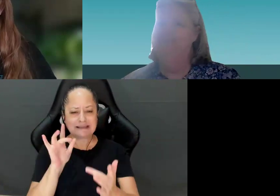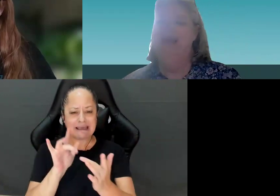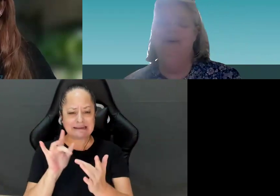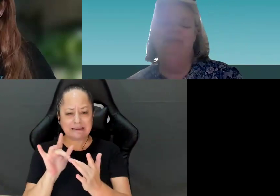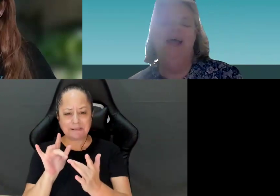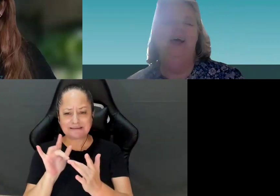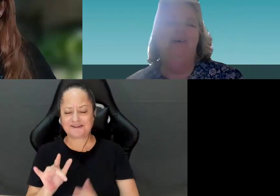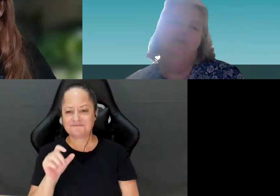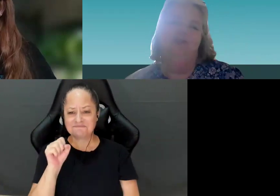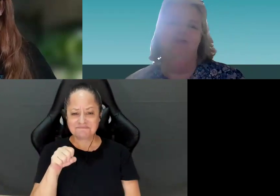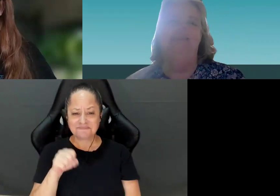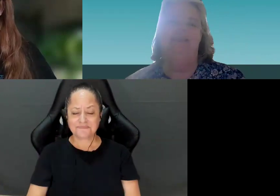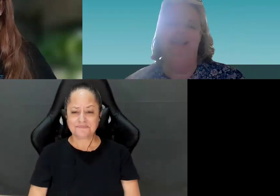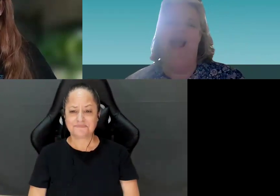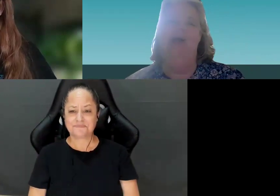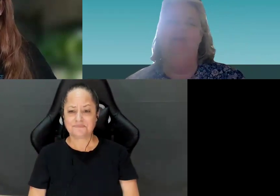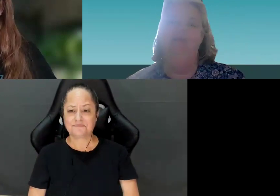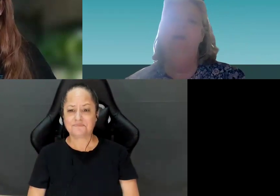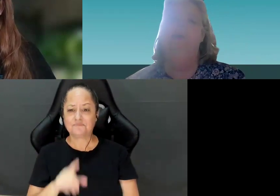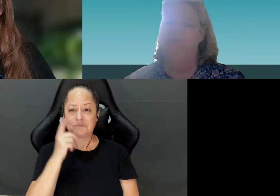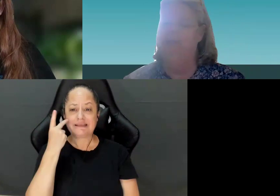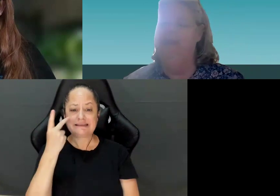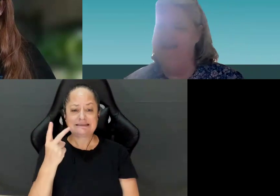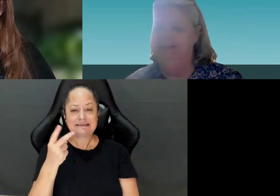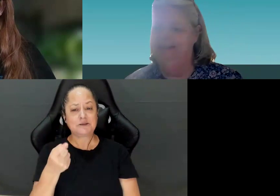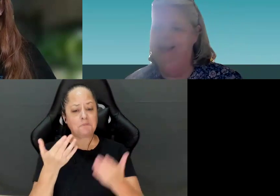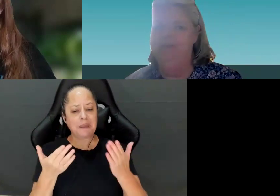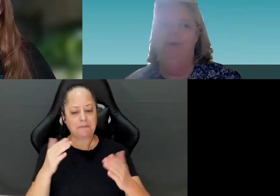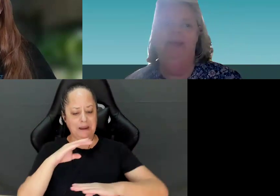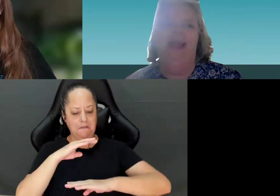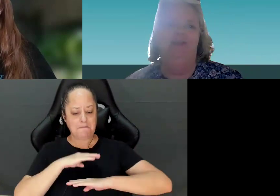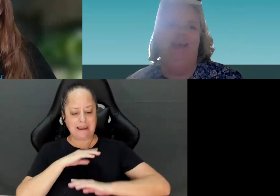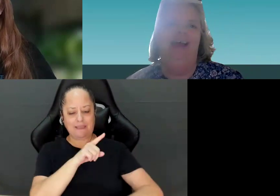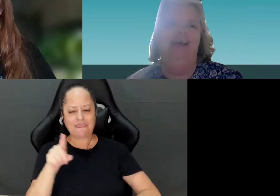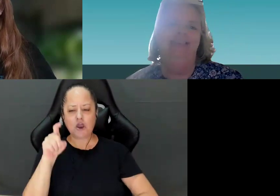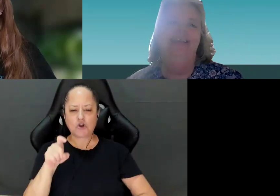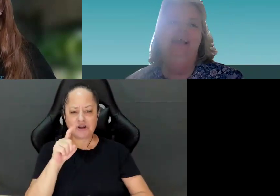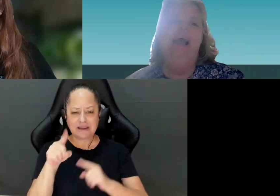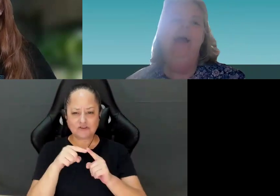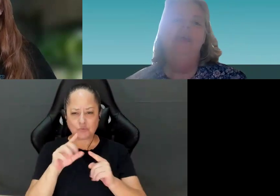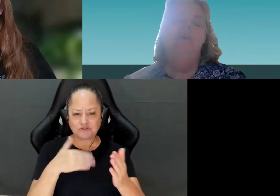Just see how you might be able to meet their needs when they get to that.